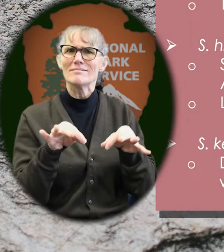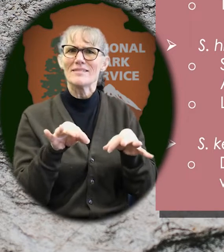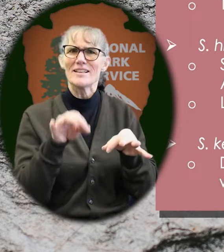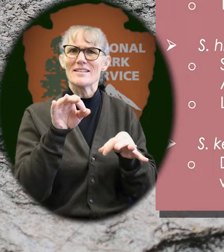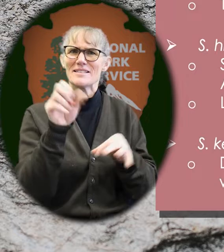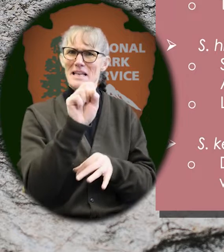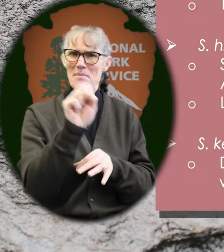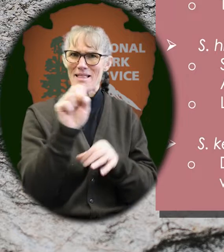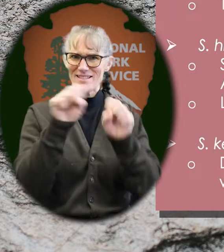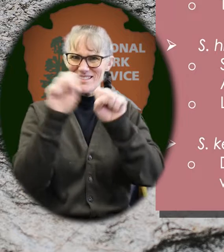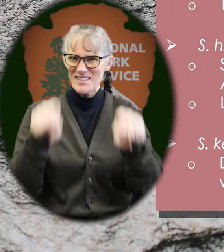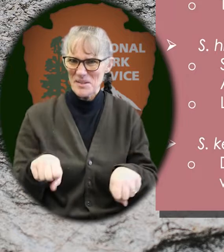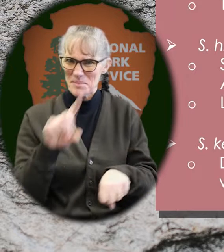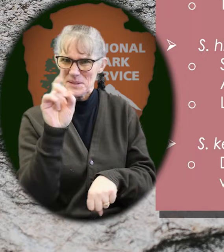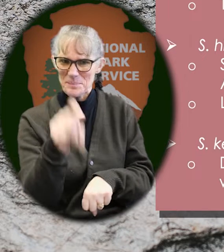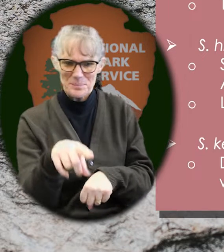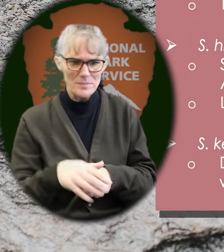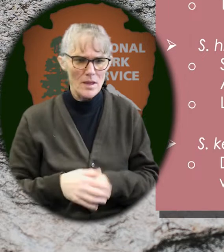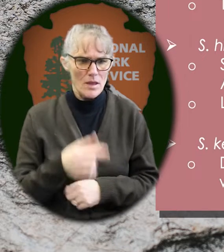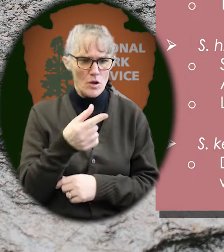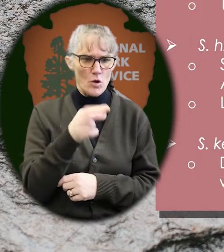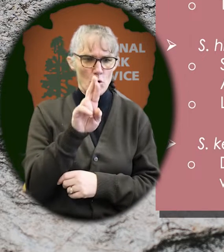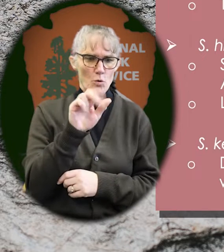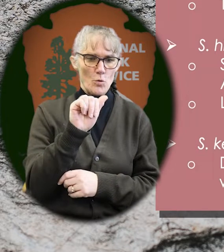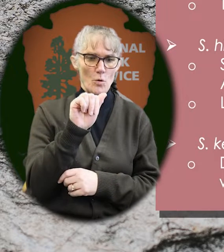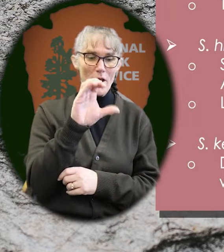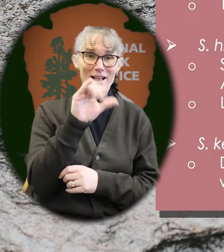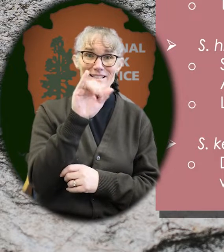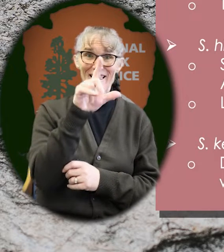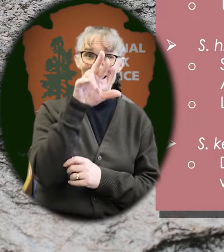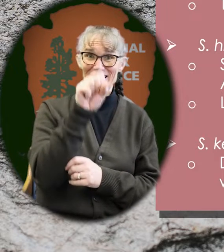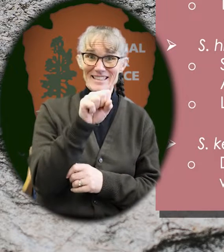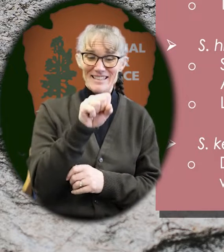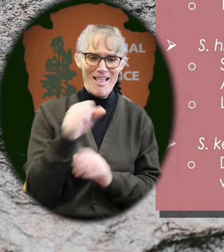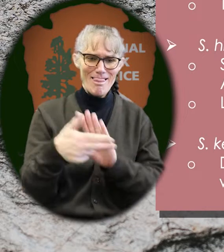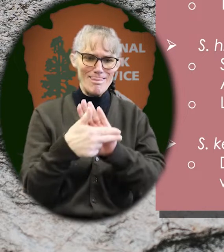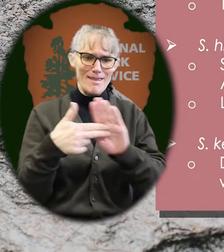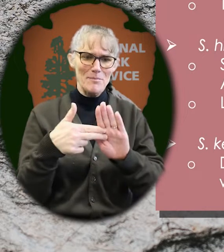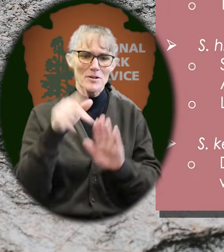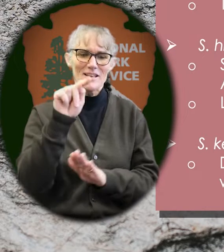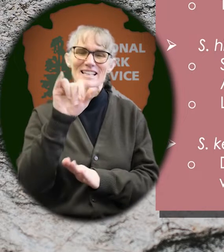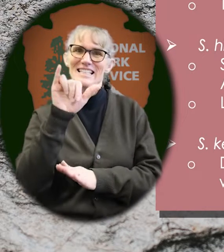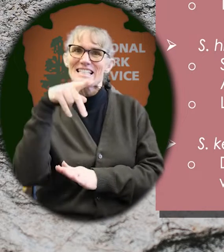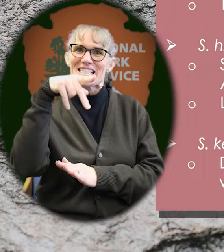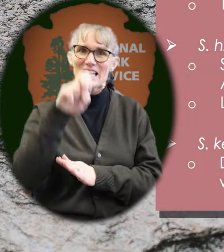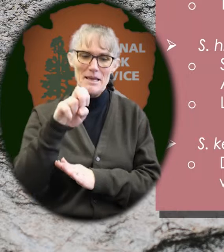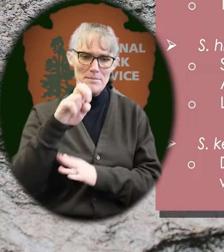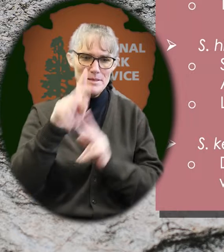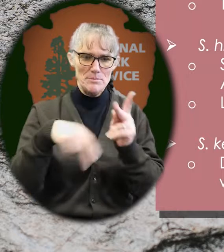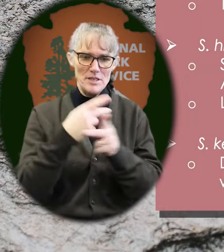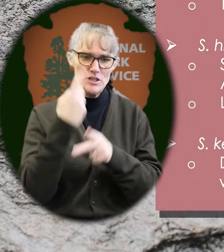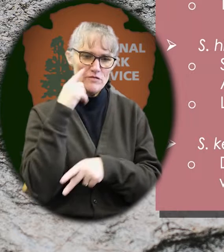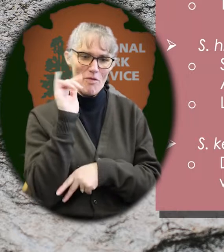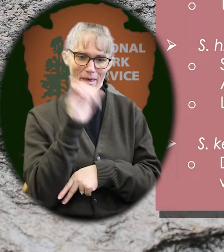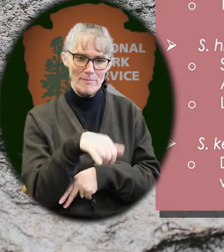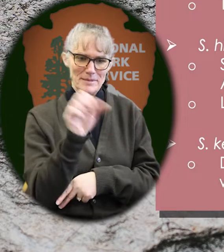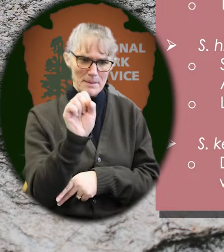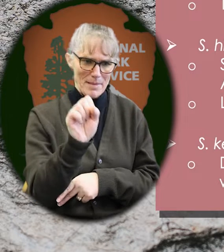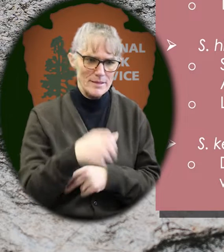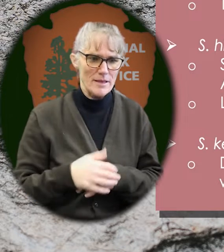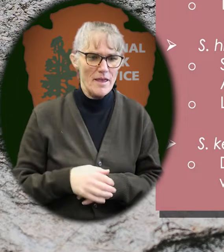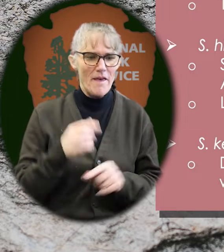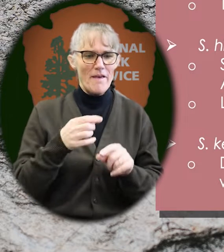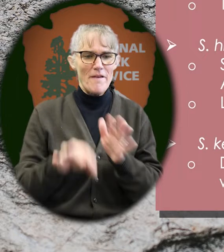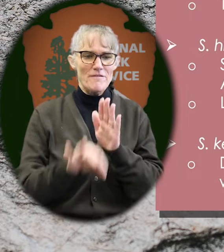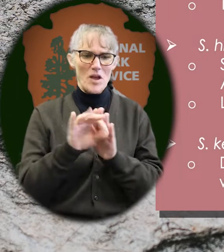So, S. gracilis; so, Stenomylus gracilis is uh the type species for the genus and is found in the lower Harrison beds.